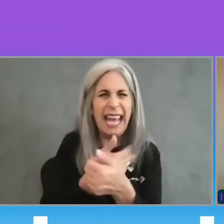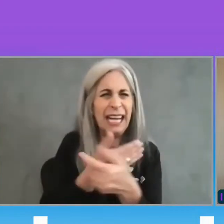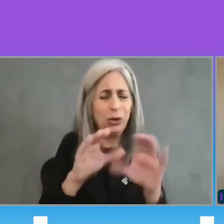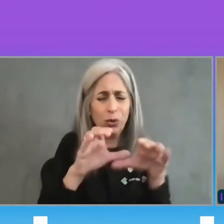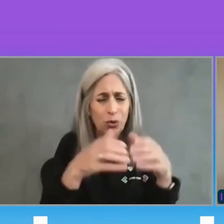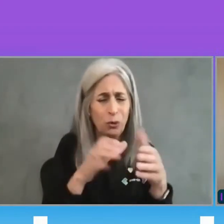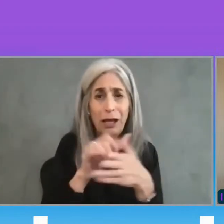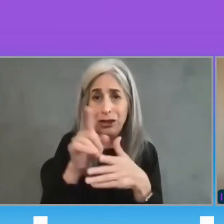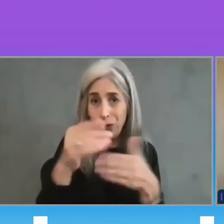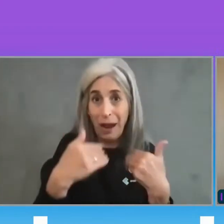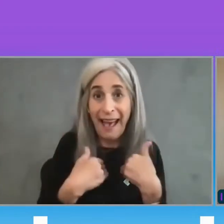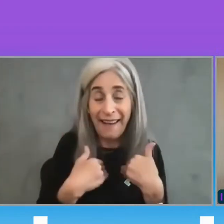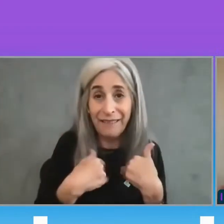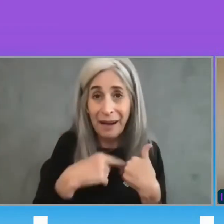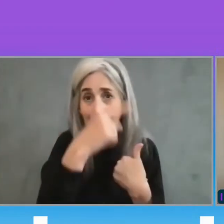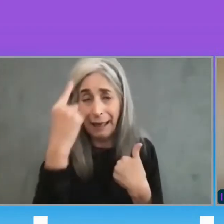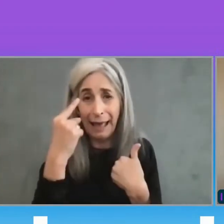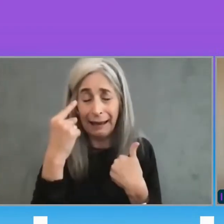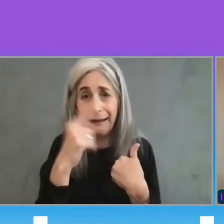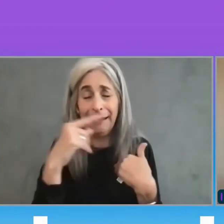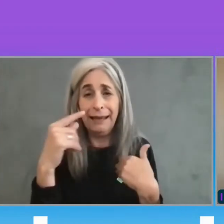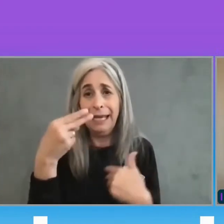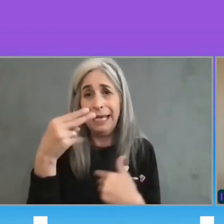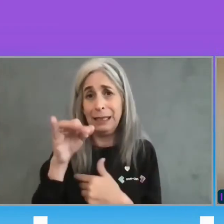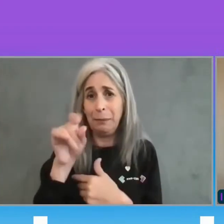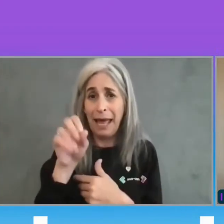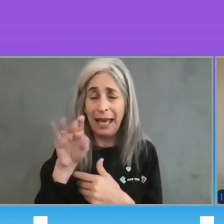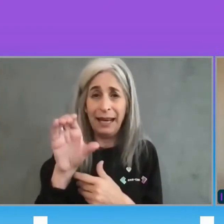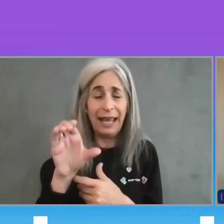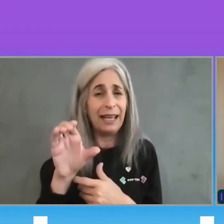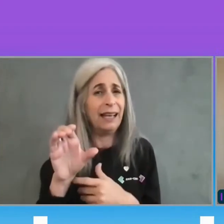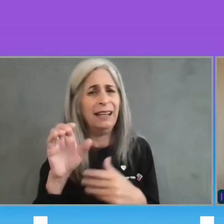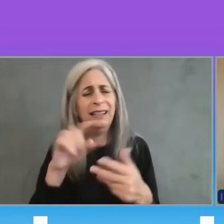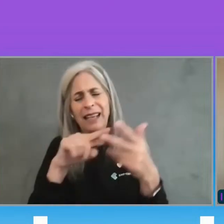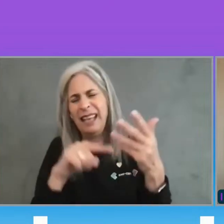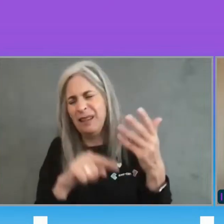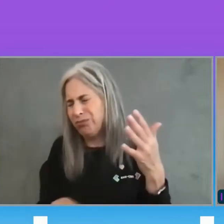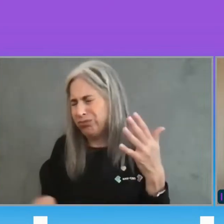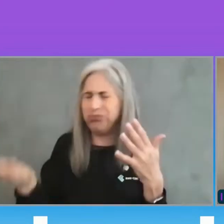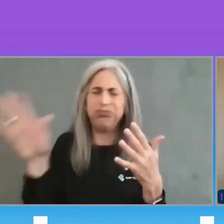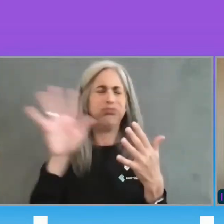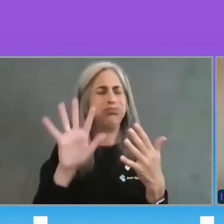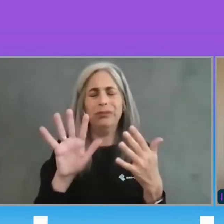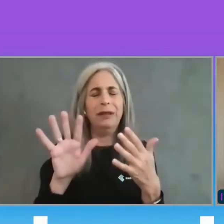any group that you have black,